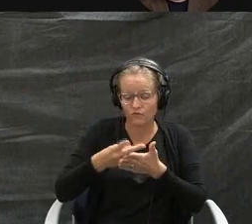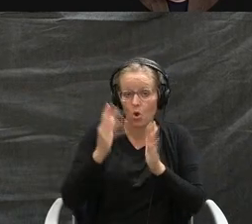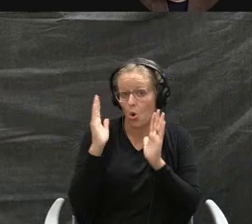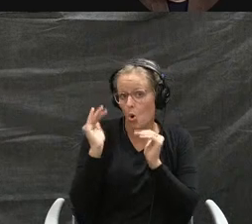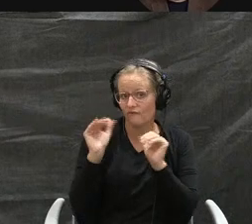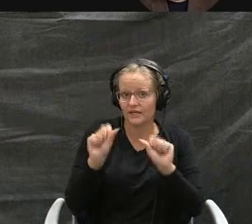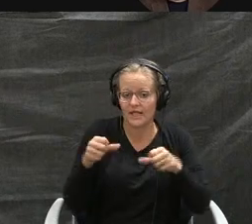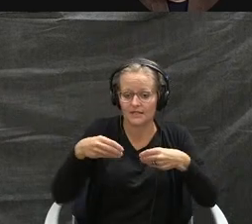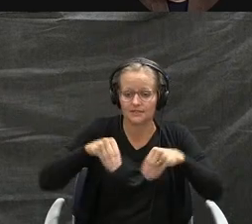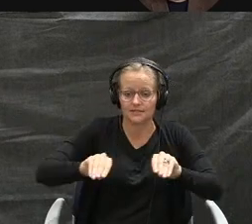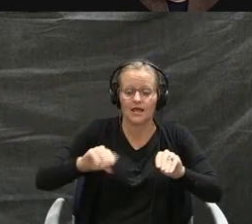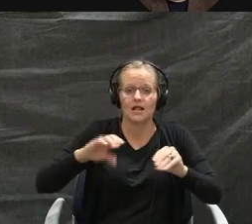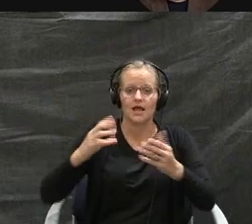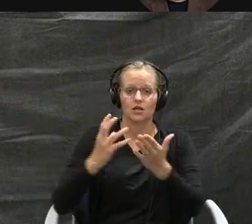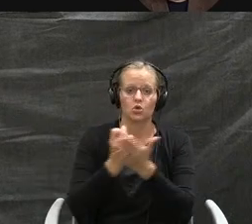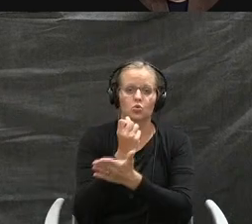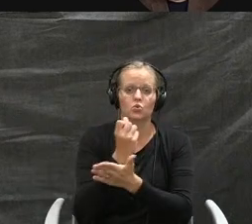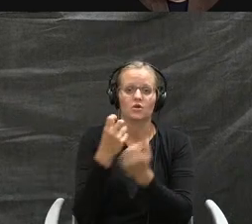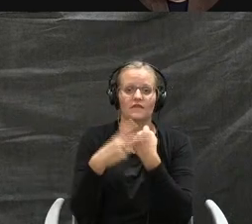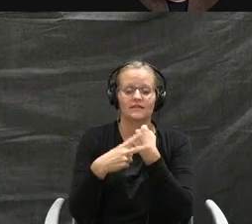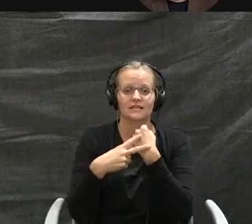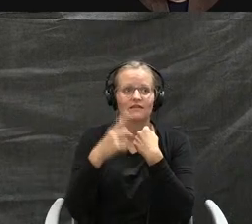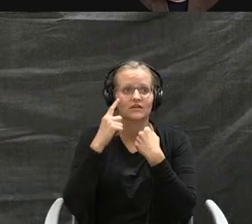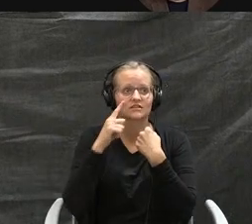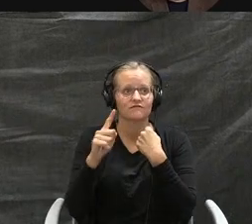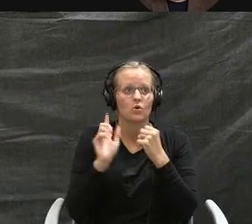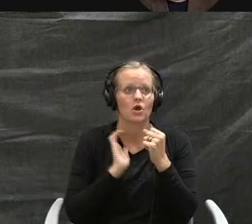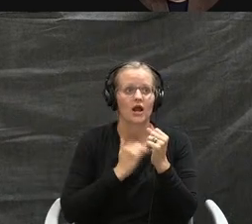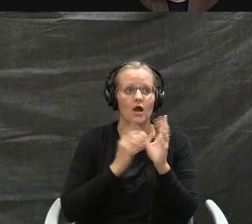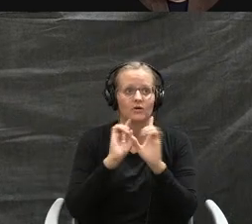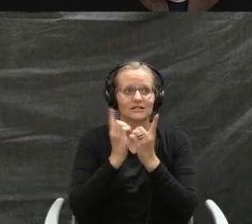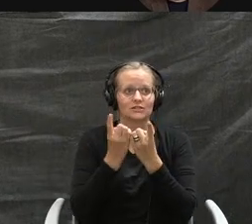can hopefully selinda cruel savings for the district and the taxpayers.